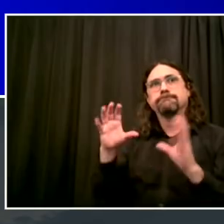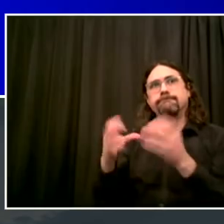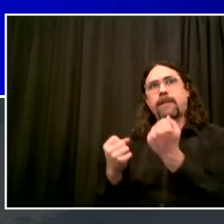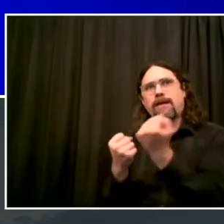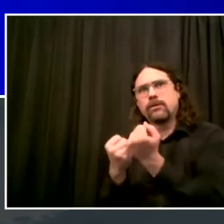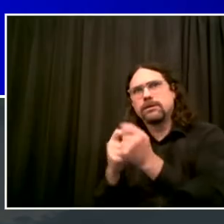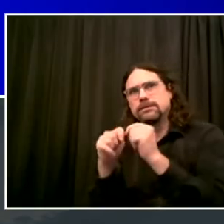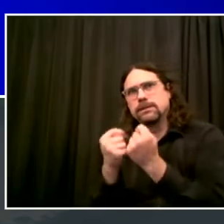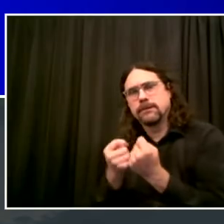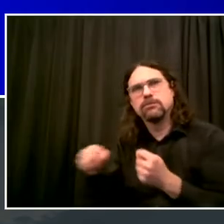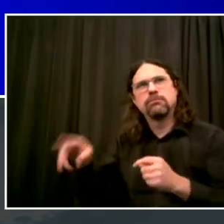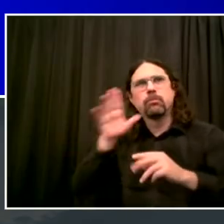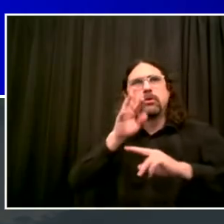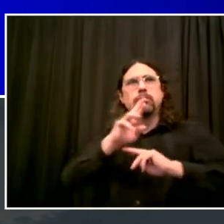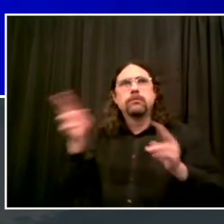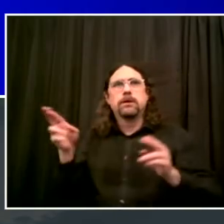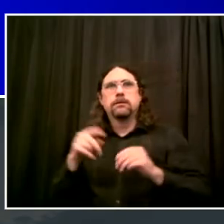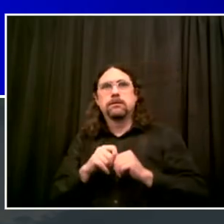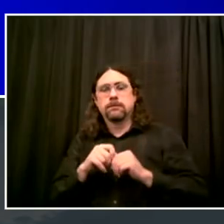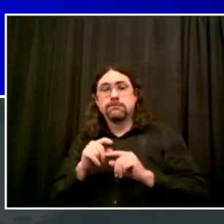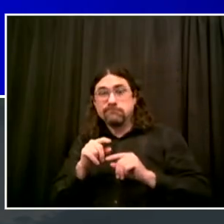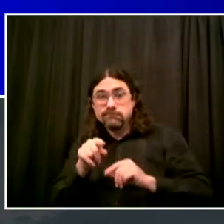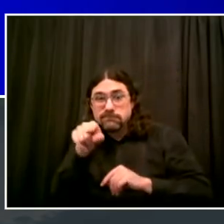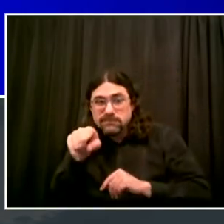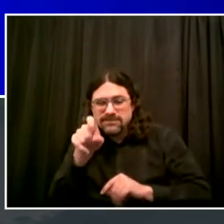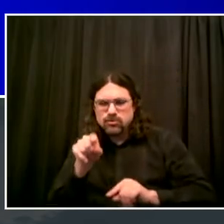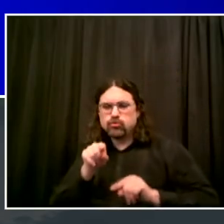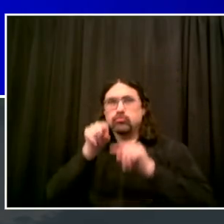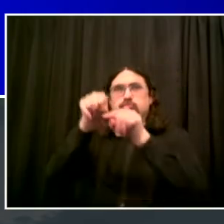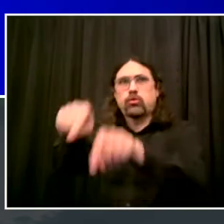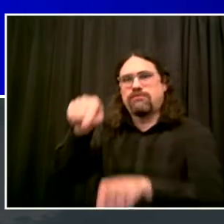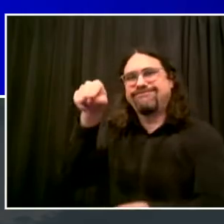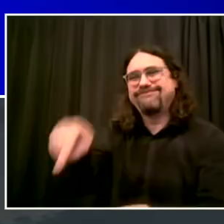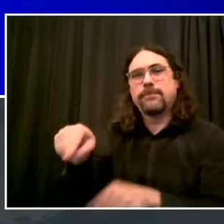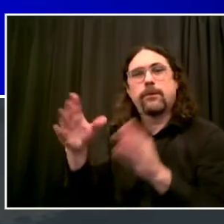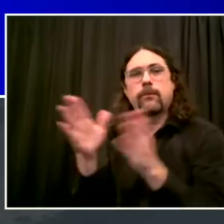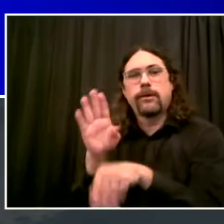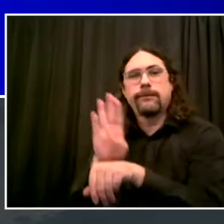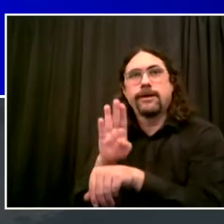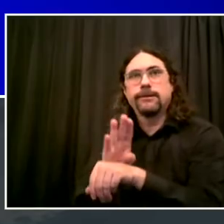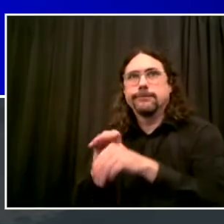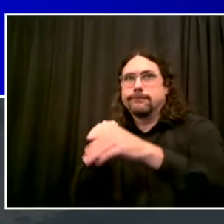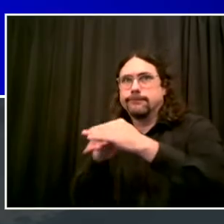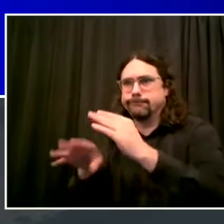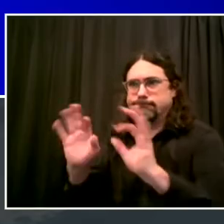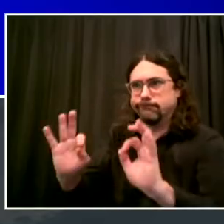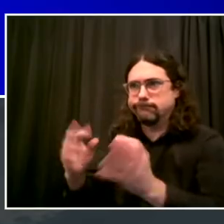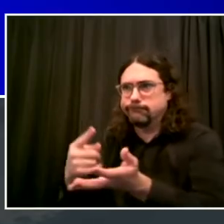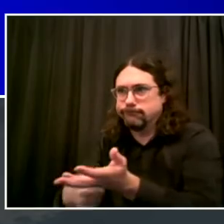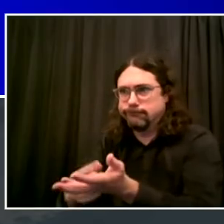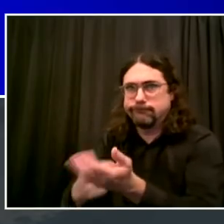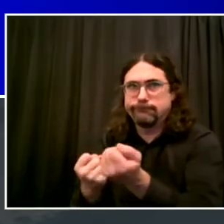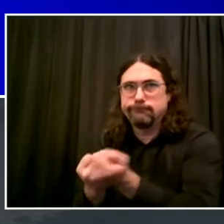SMALL TEAM OF BUSINESS ADVOCATES AND COMPLIANCE MANAGERS. SO WE HA VEA SMALL TEAM GOING OUT TO